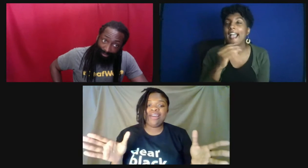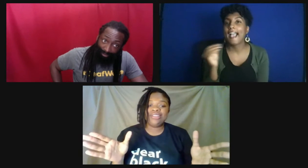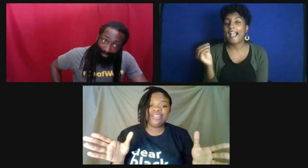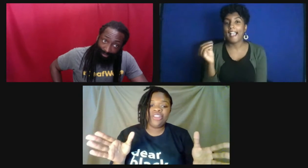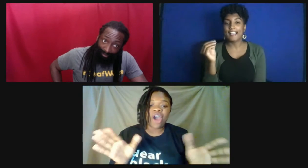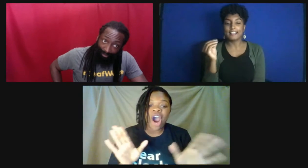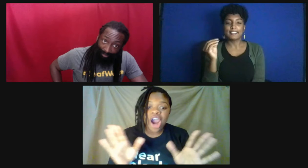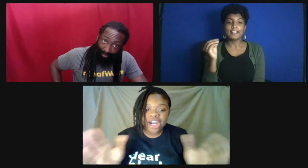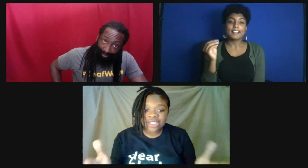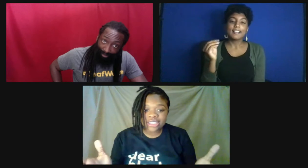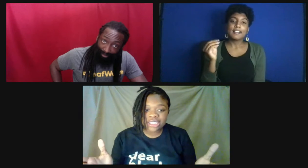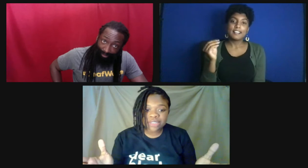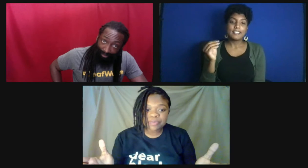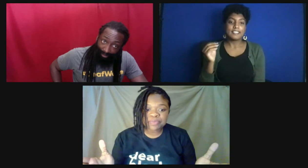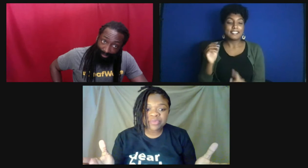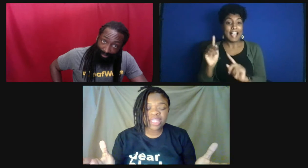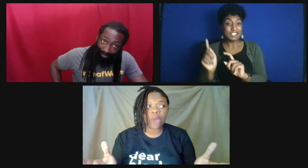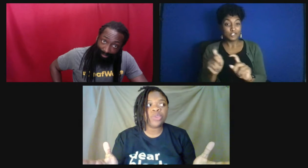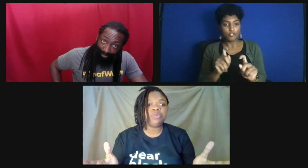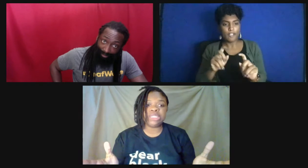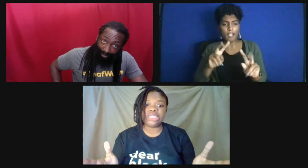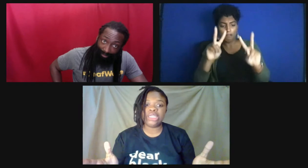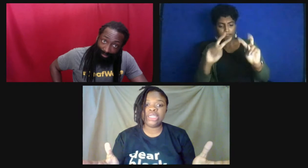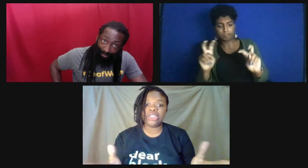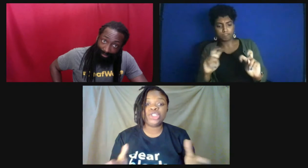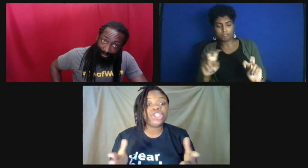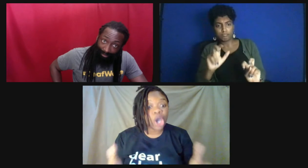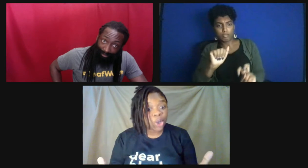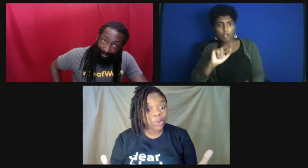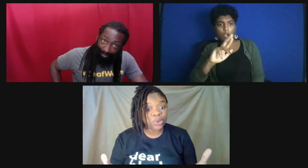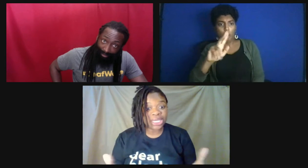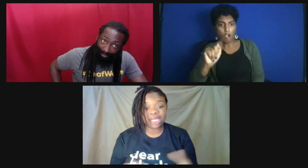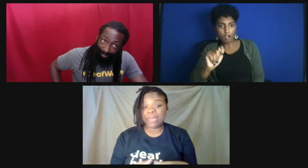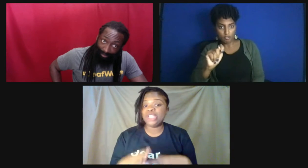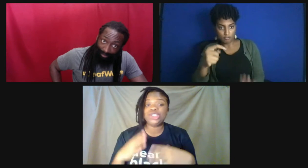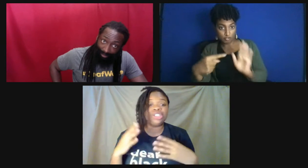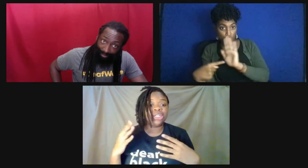at the art that was being shown in major art museums